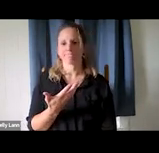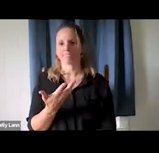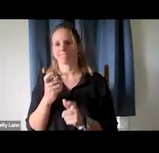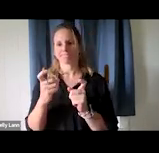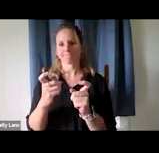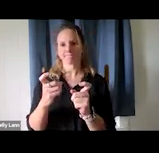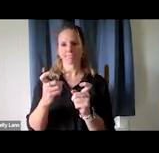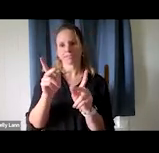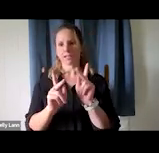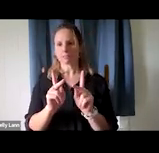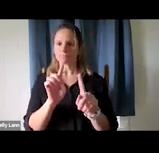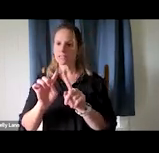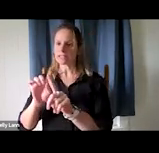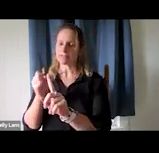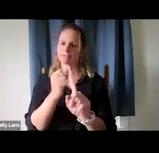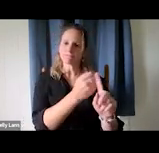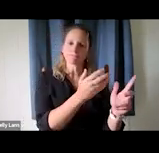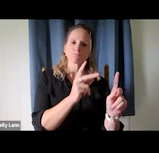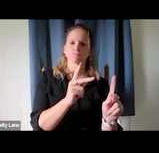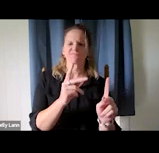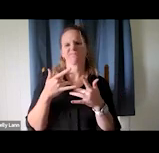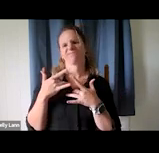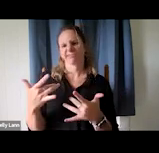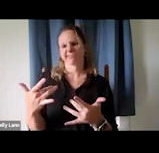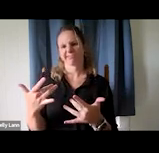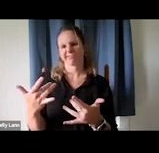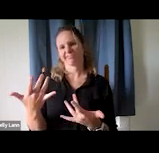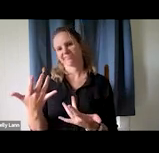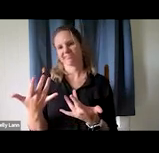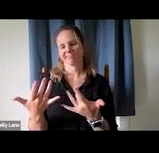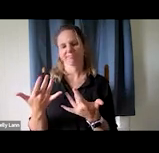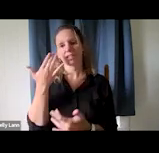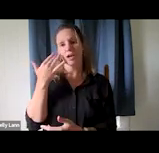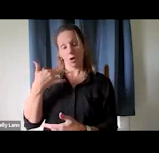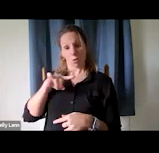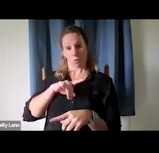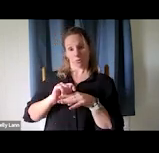different scenarios. And we typically, you know, when we are training people,